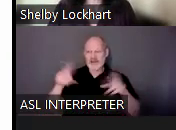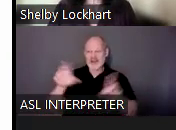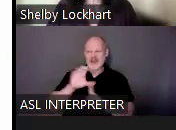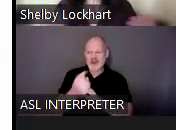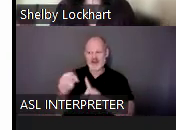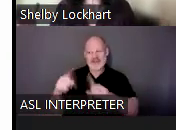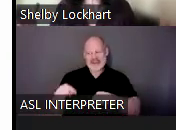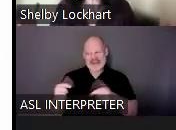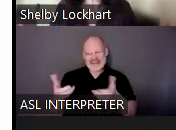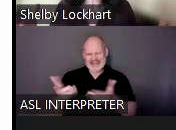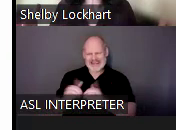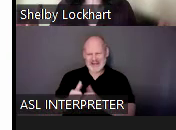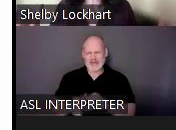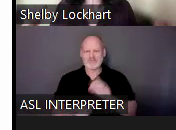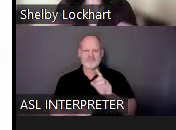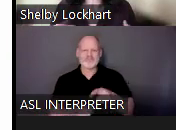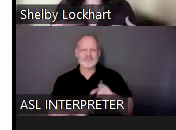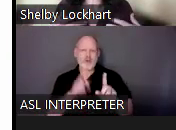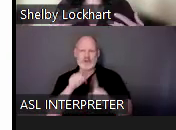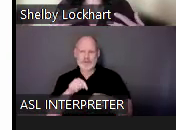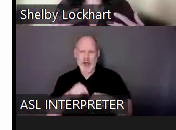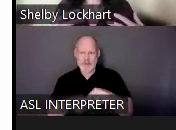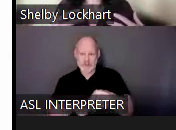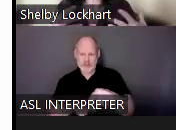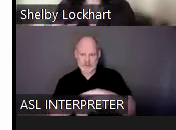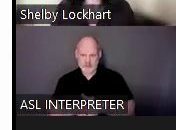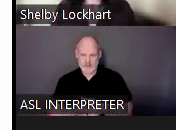I mean I think about two things in that scenario. Of course I would want to ask